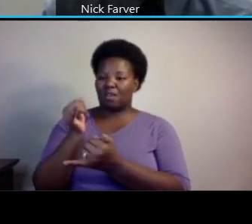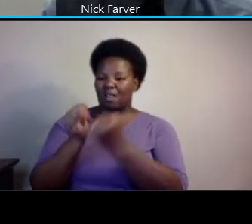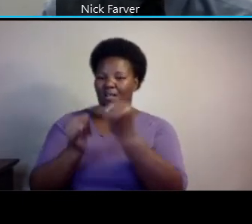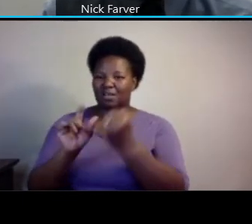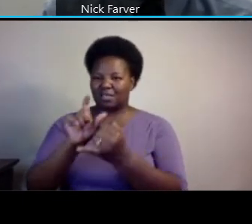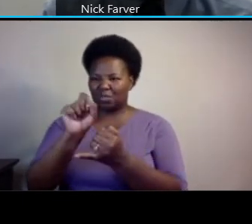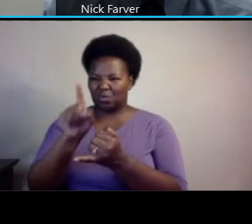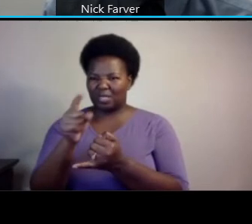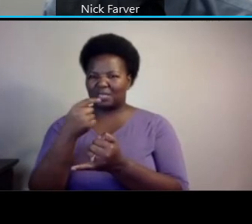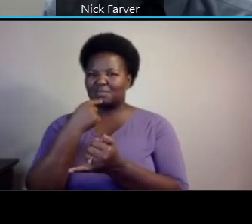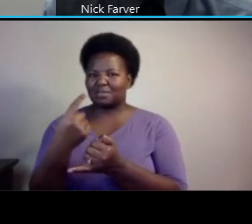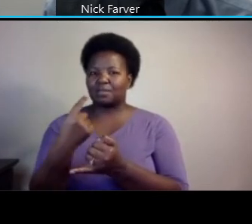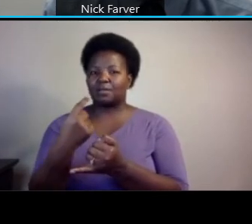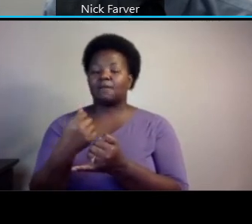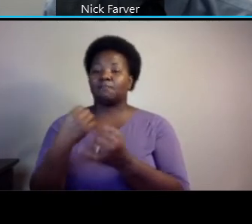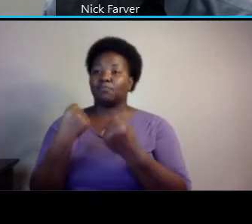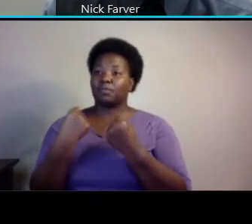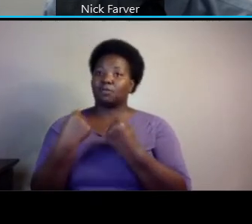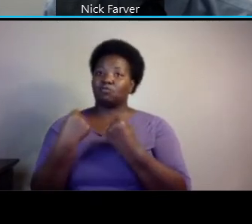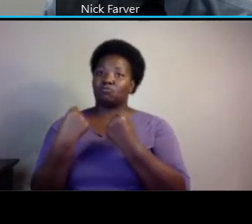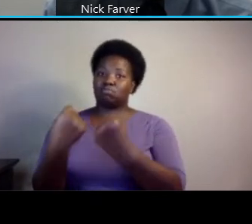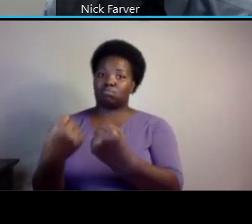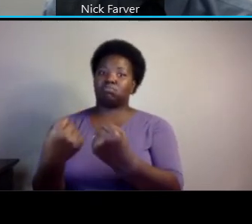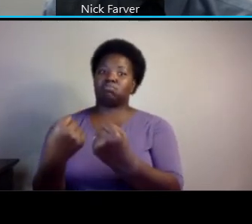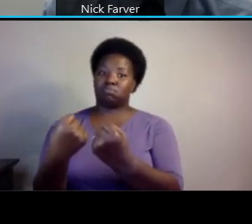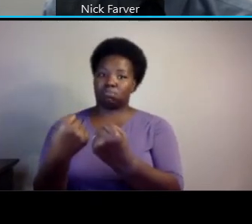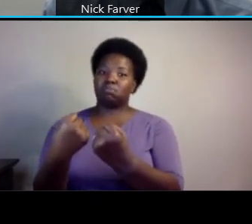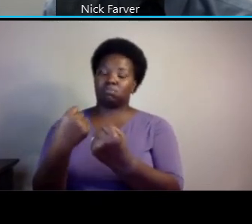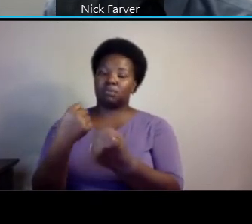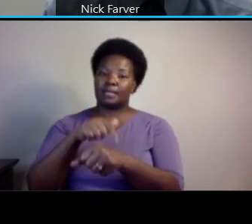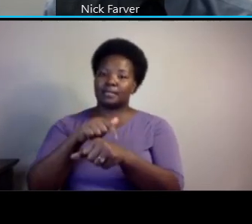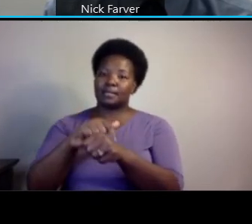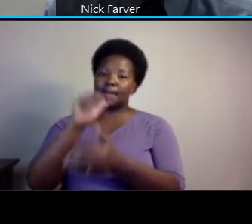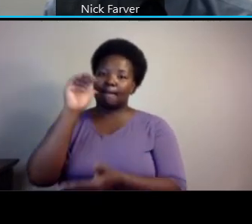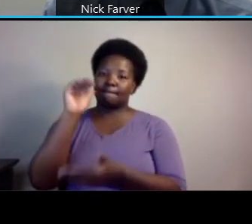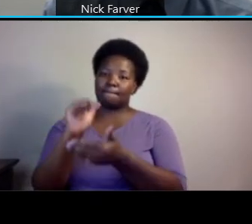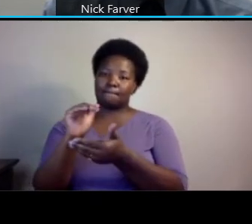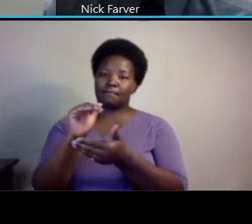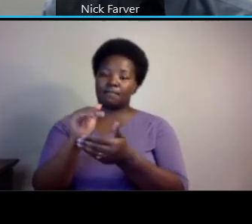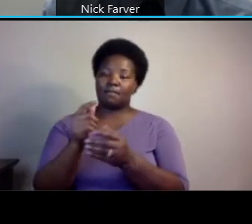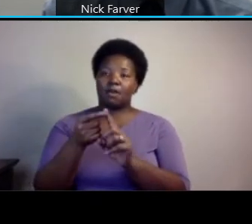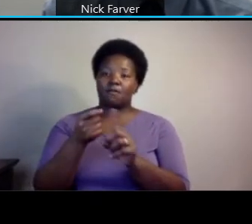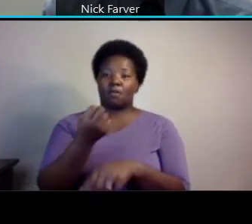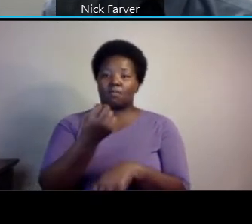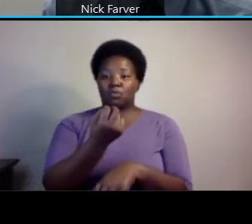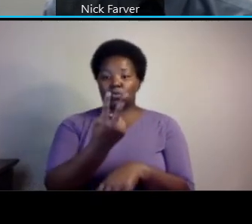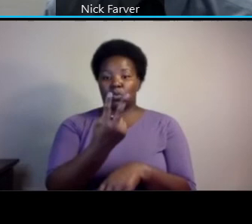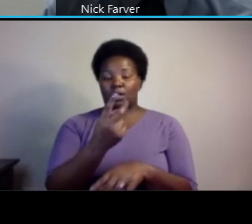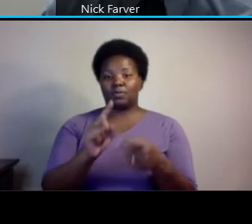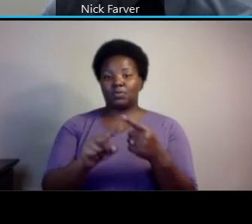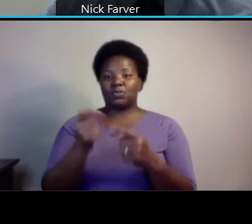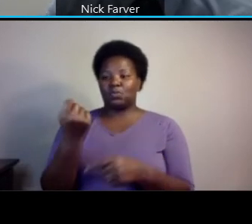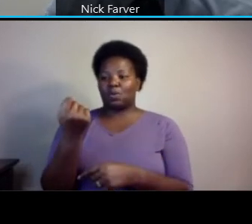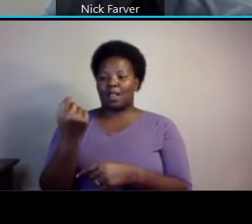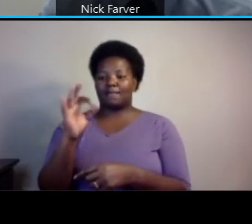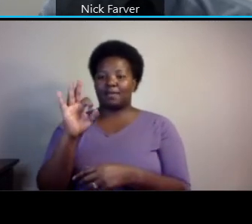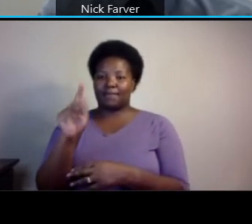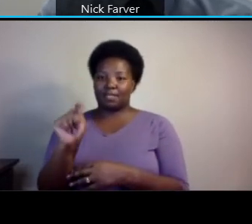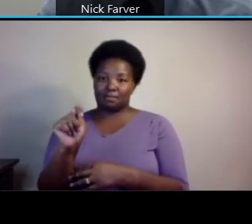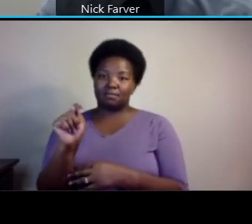in the traveling width along new york avenue um from 12 feet to 11 feet